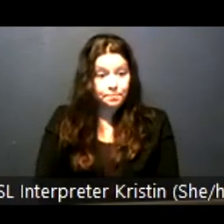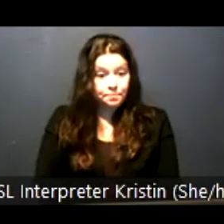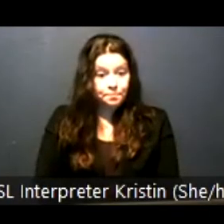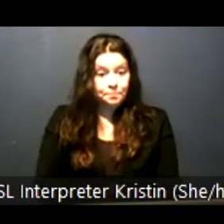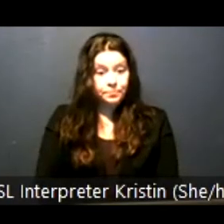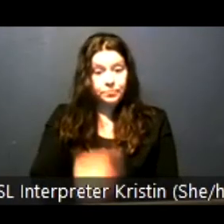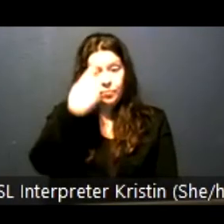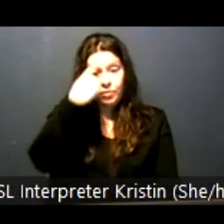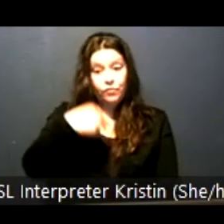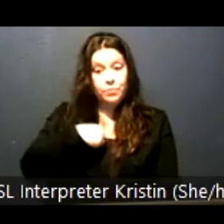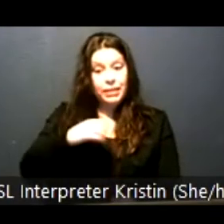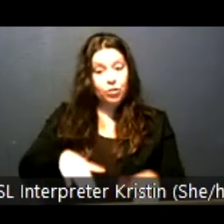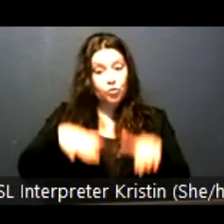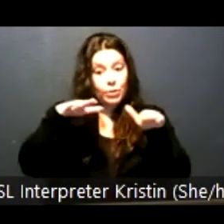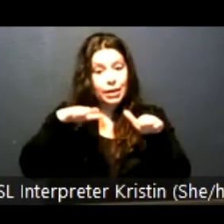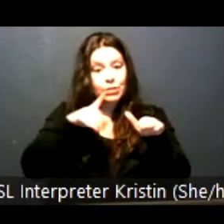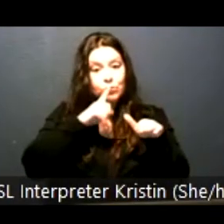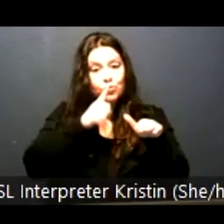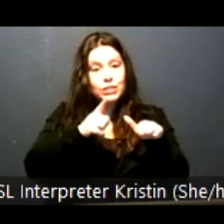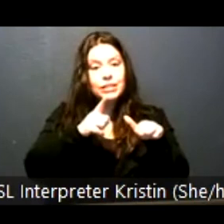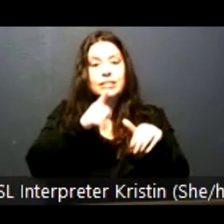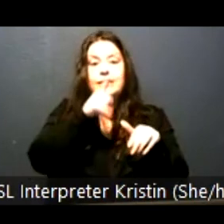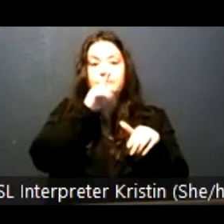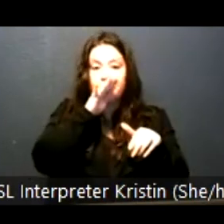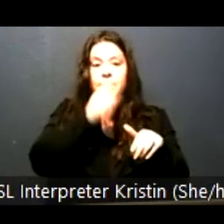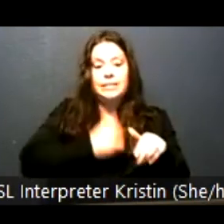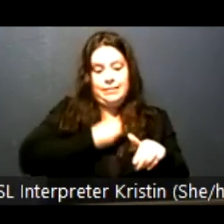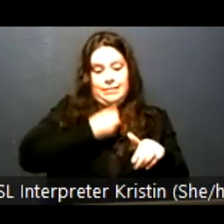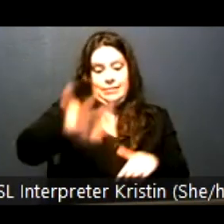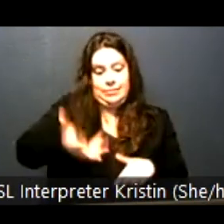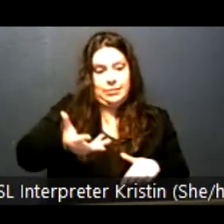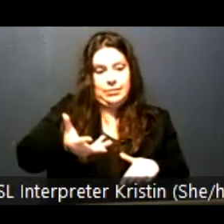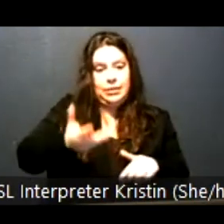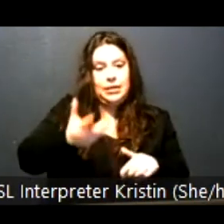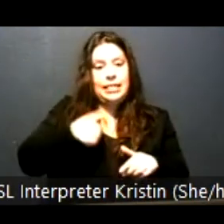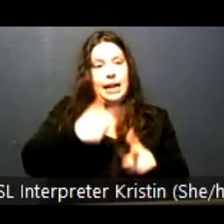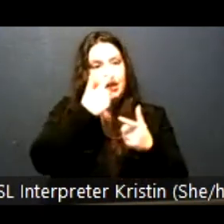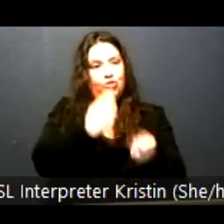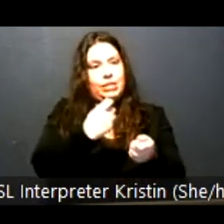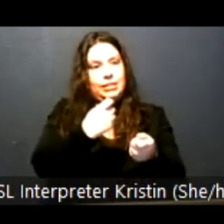it was really just voicing that I was interested in something to a person that did that job and